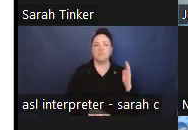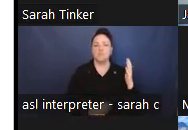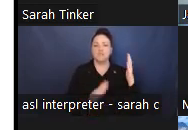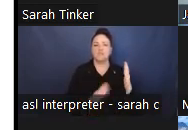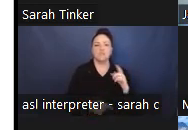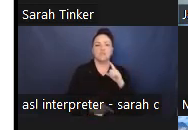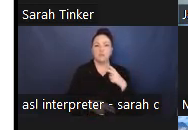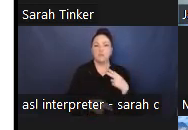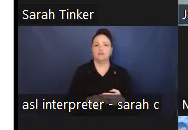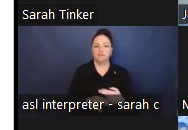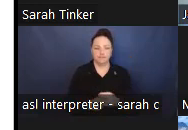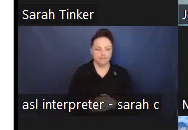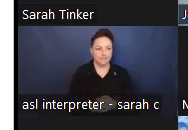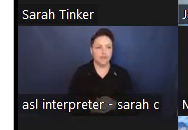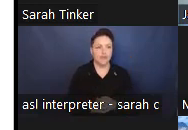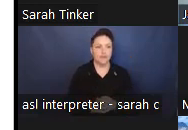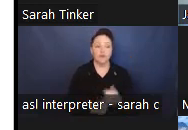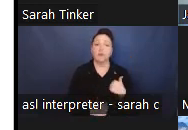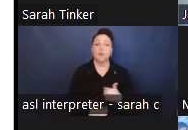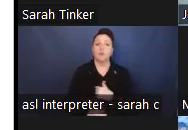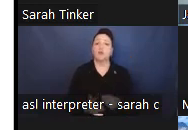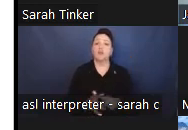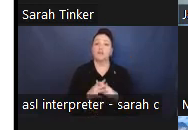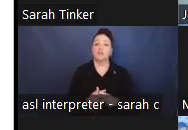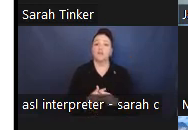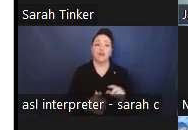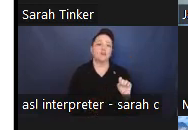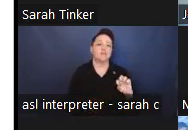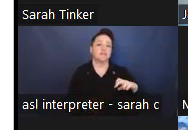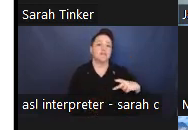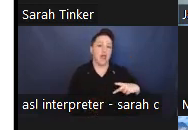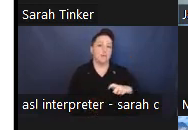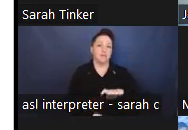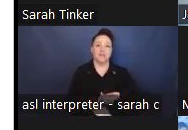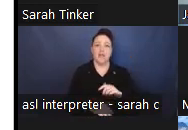have started implementing the snap time limits based on the fact that the public